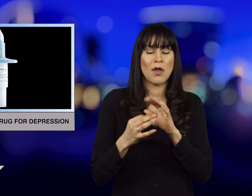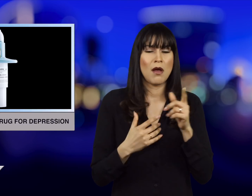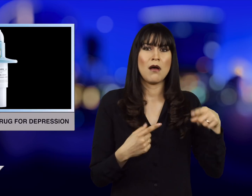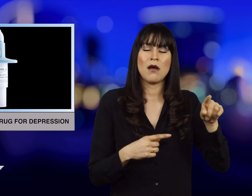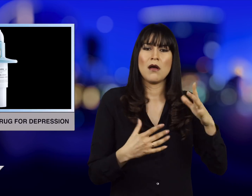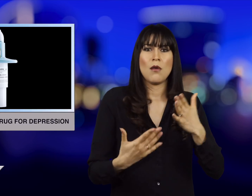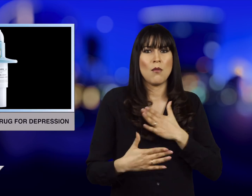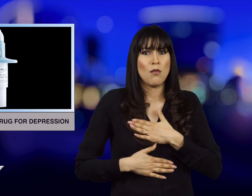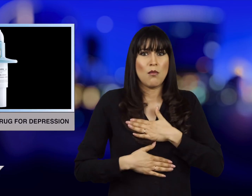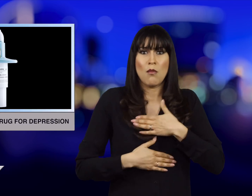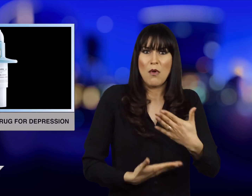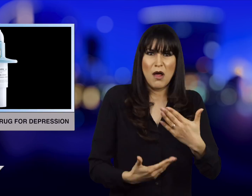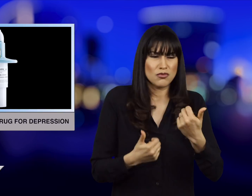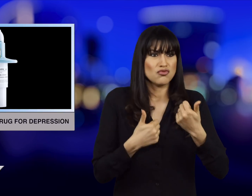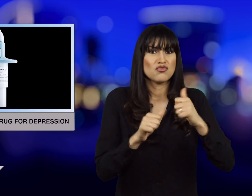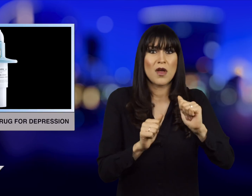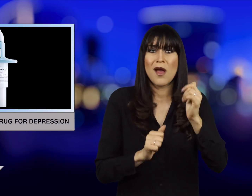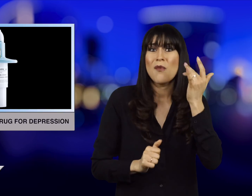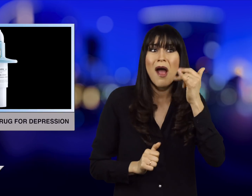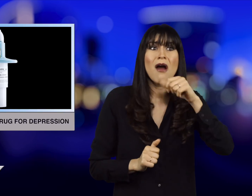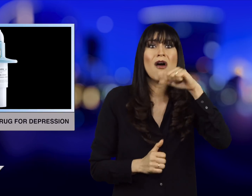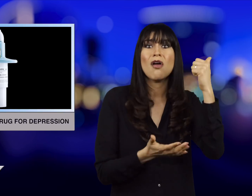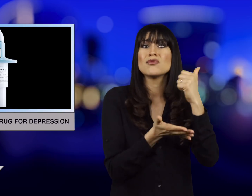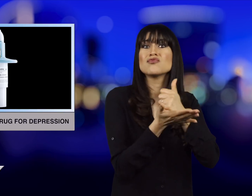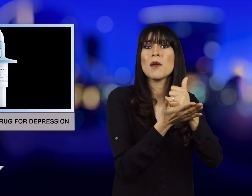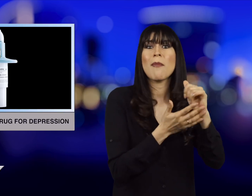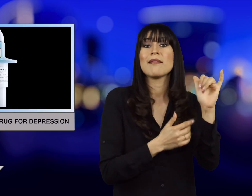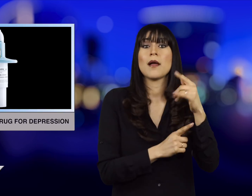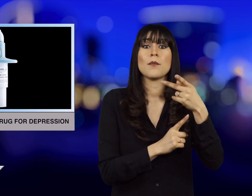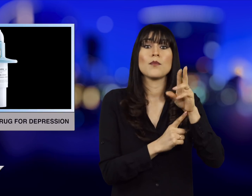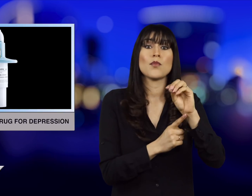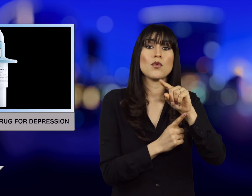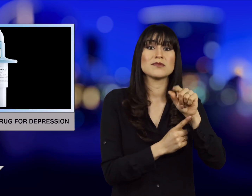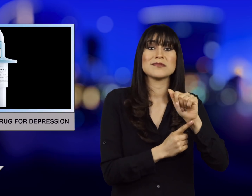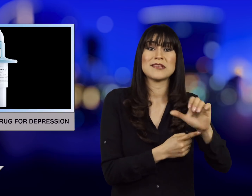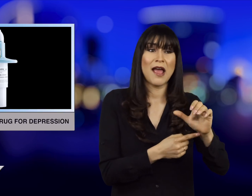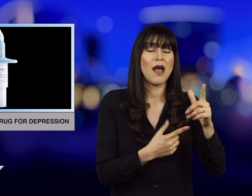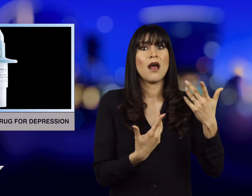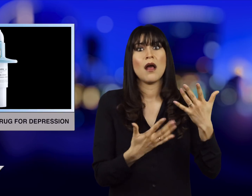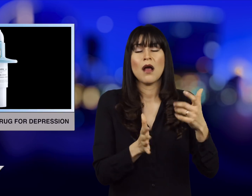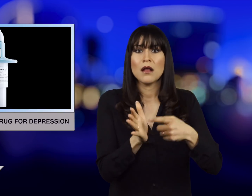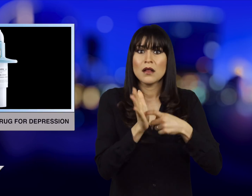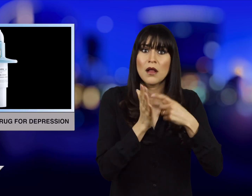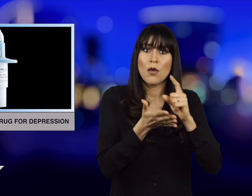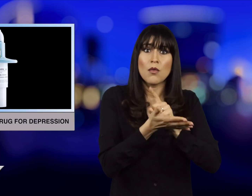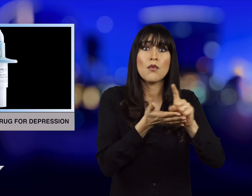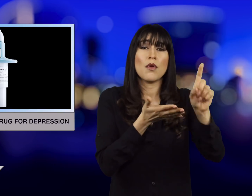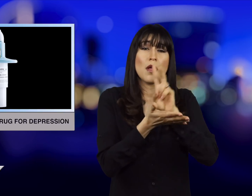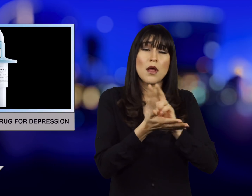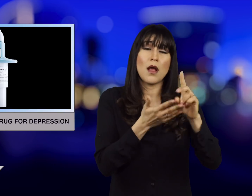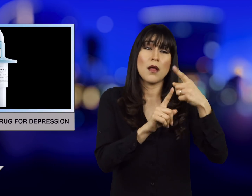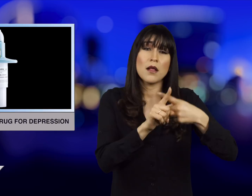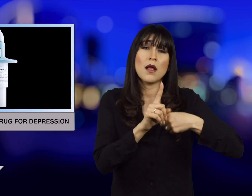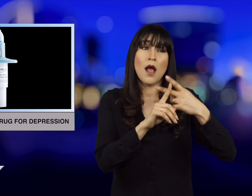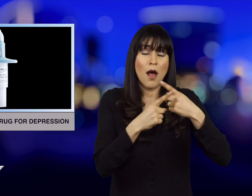Patients say that is a welcome change since other treatments like Prozac can take weeks